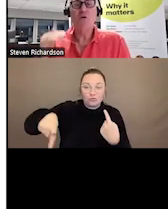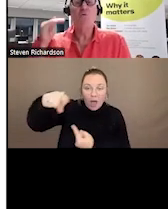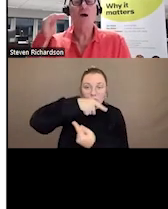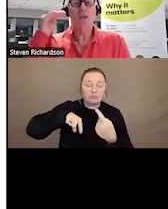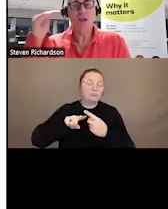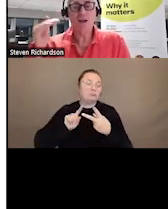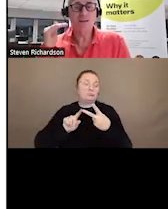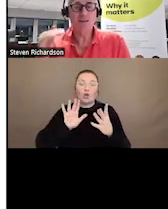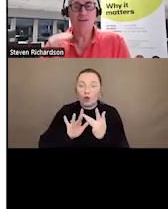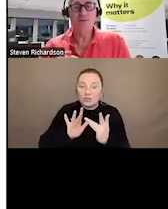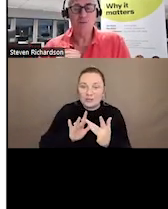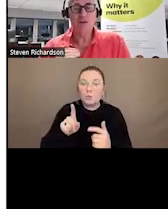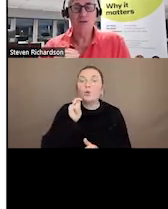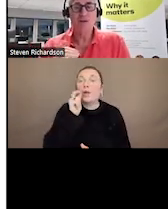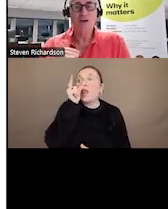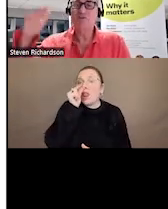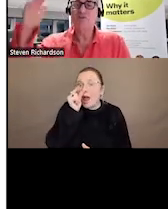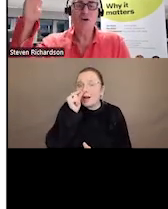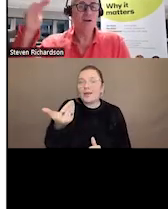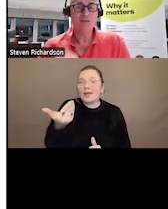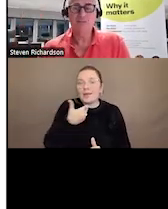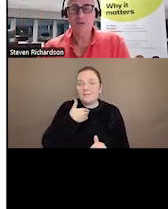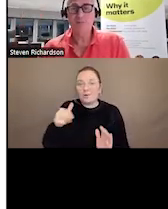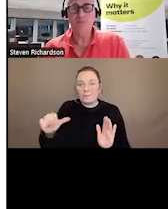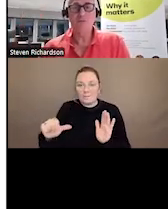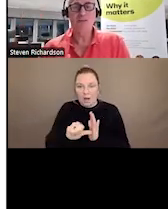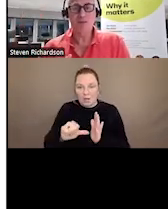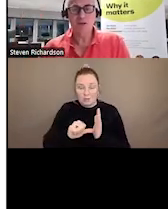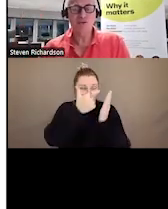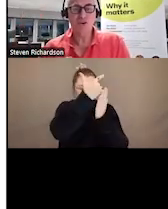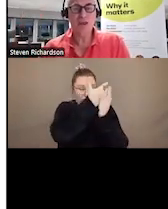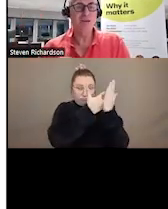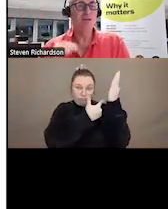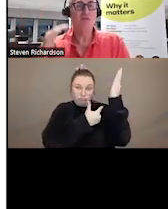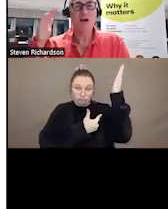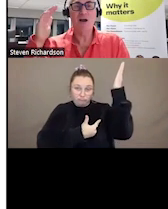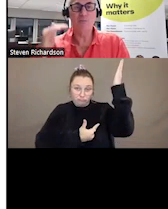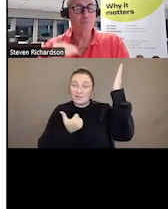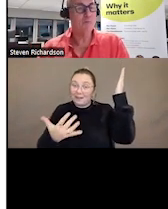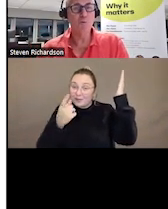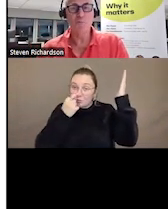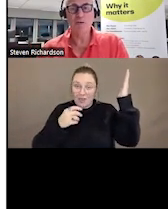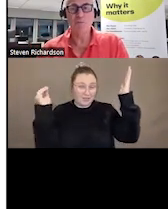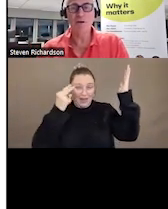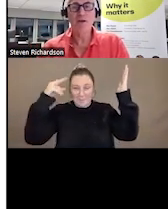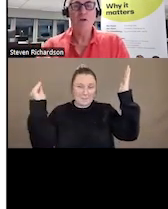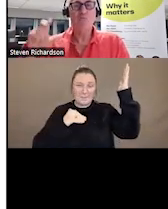who are likely to give you money. A giant list of people, as many as you can. The more the merrier.